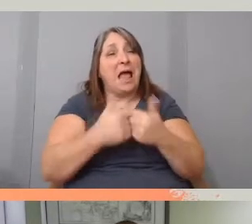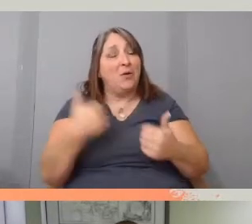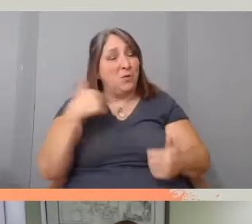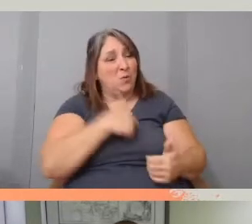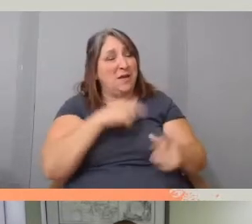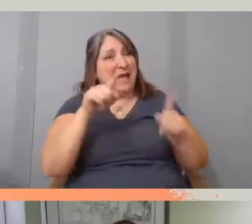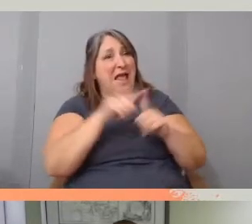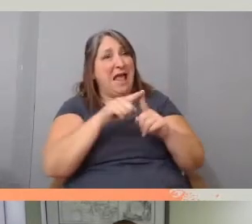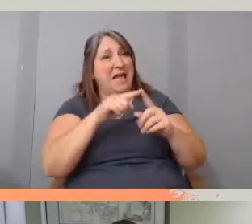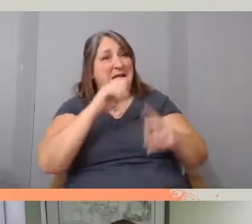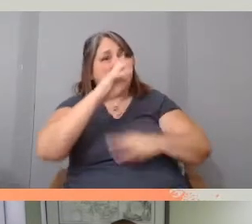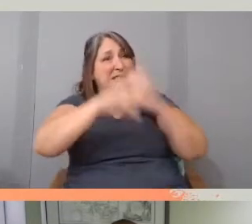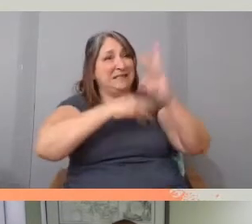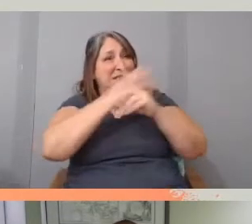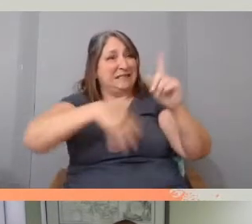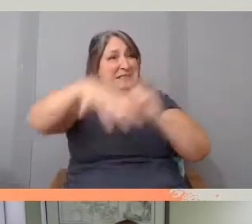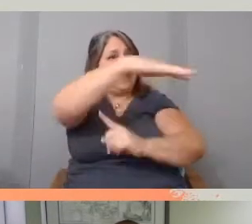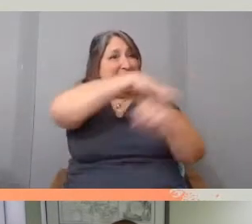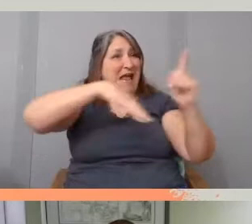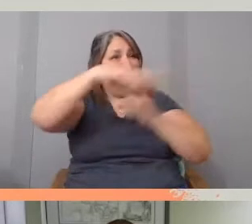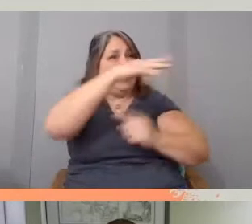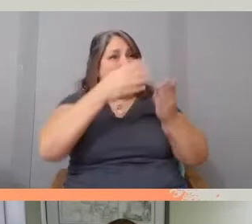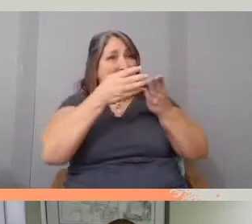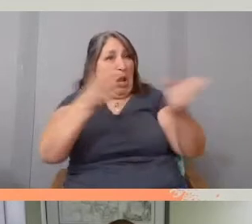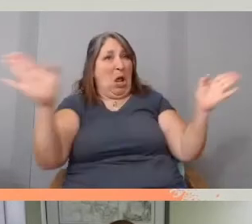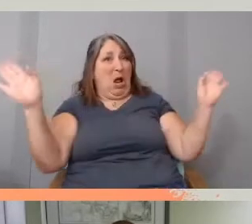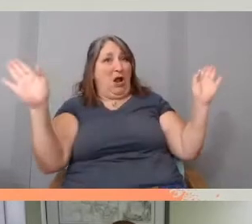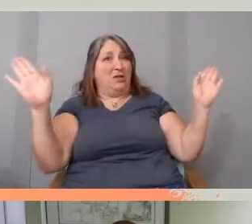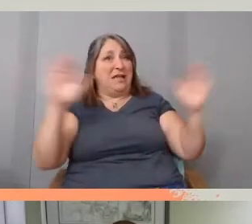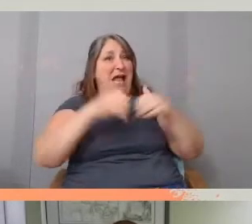at large deal with people, you know,